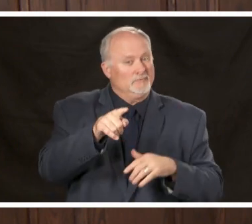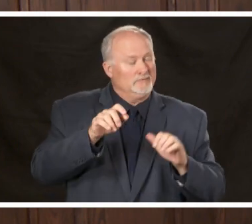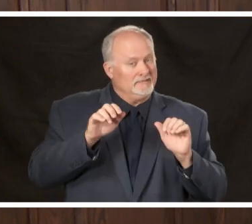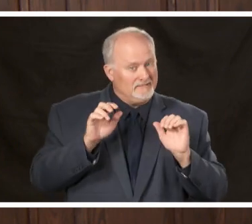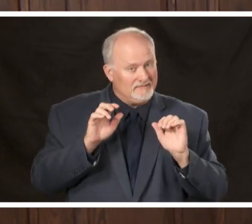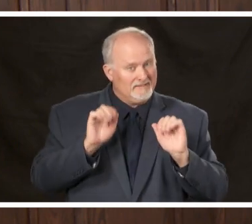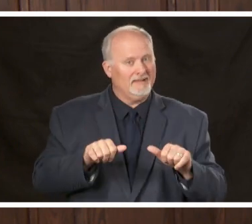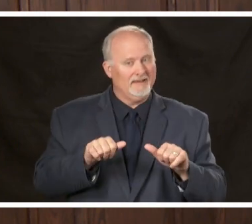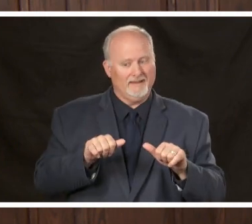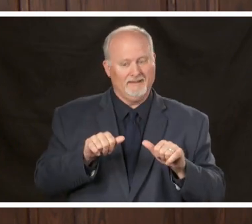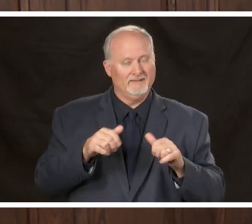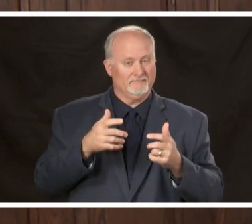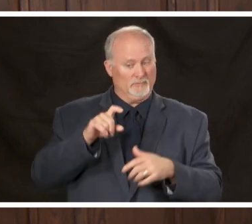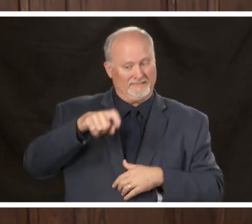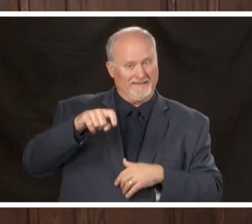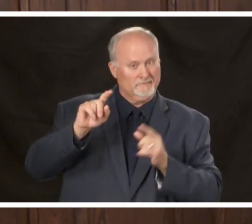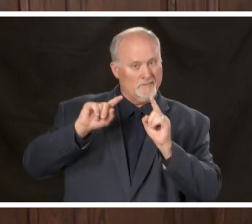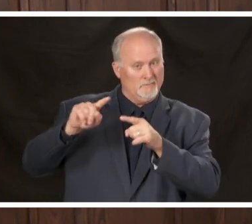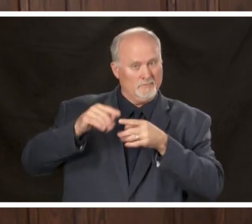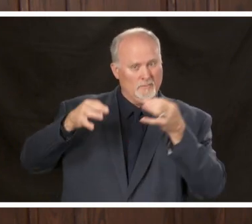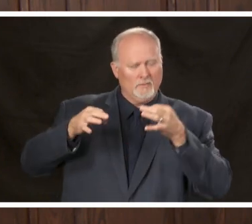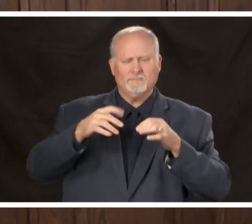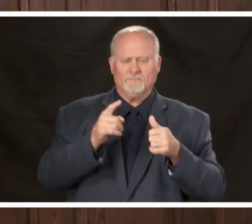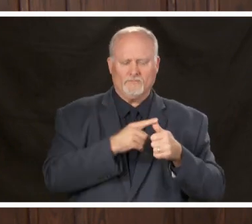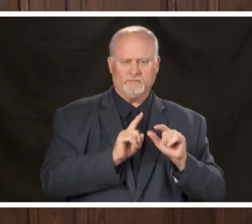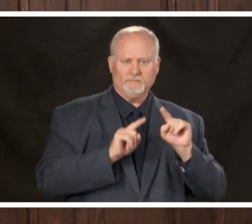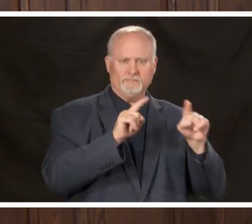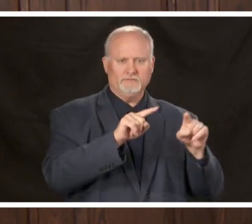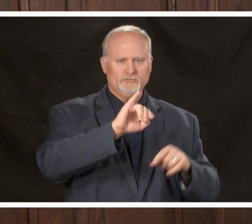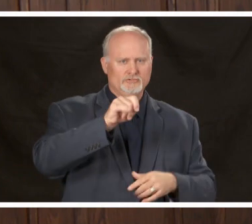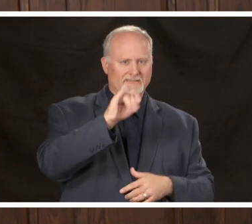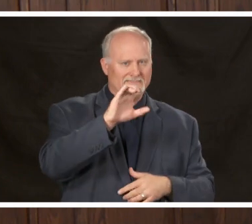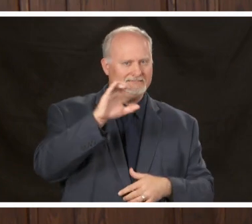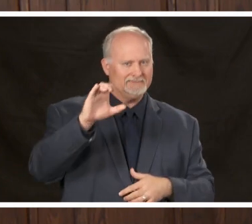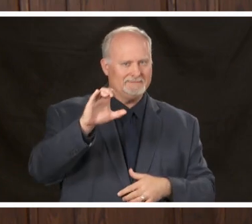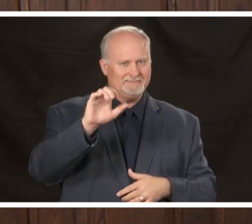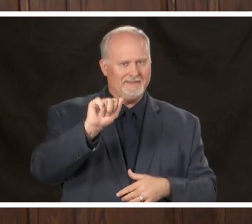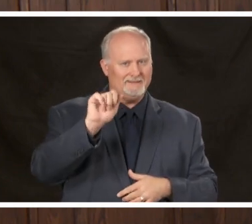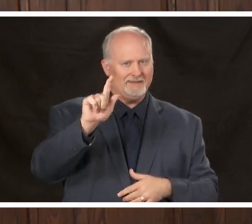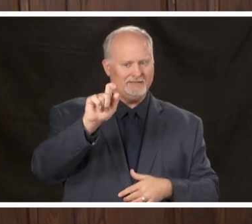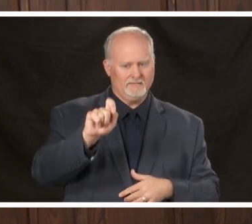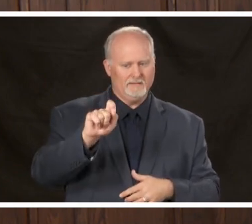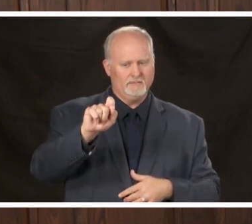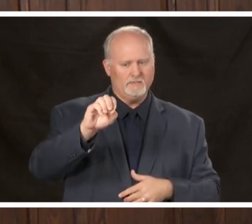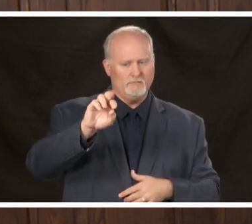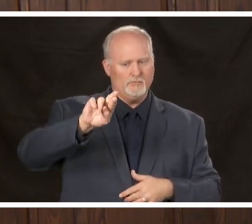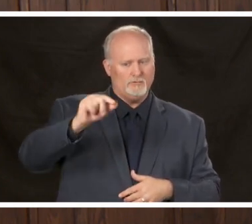do at the courthouse go to our website JCCCal.org and look